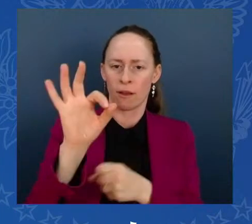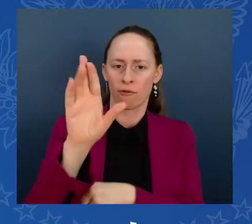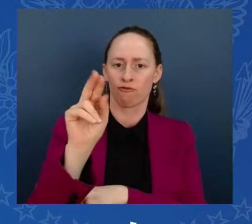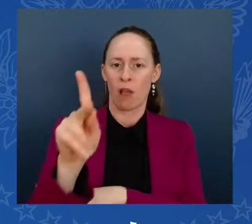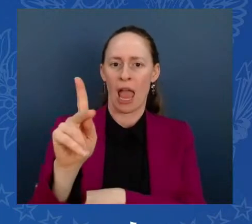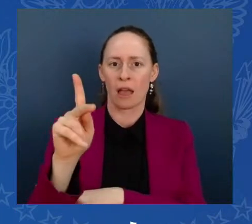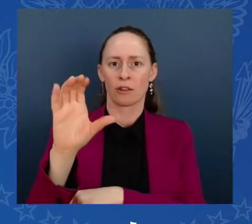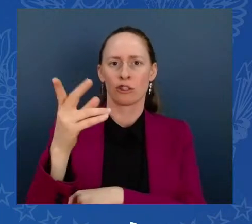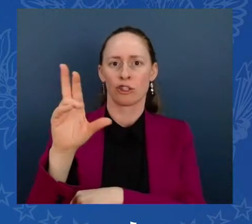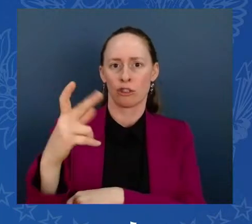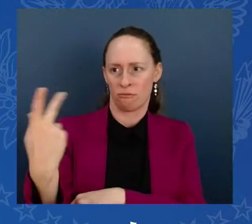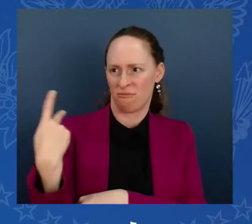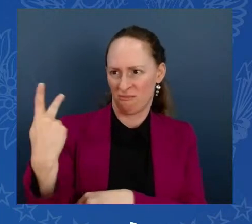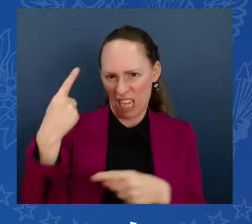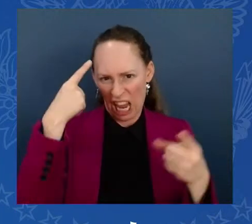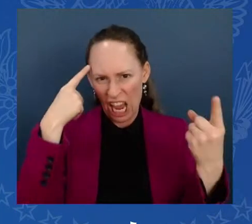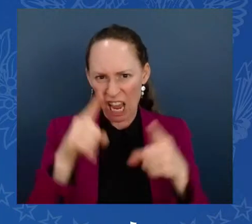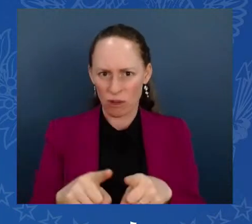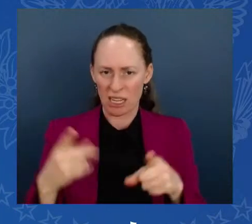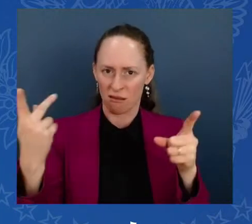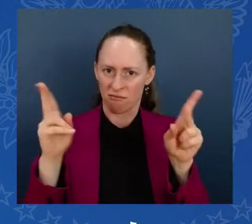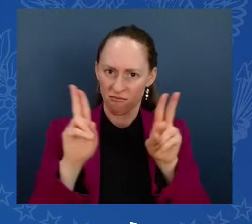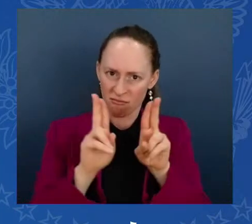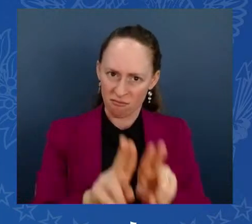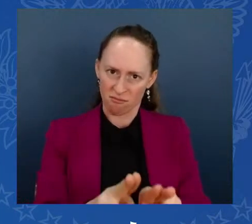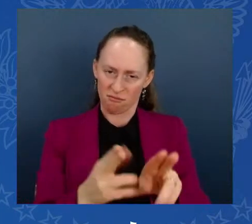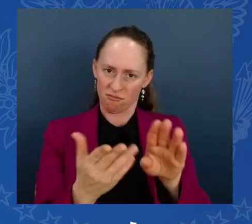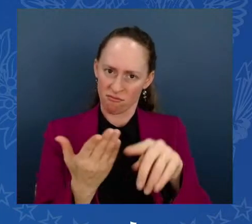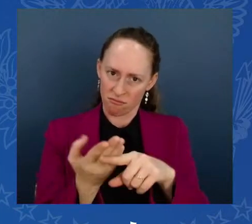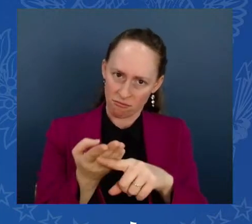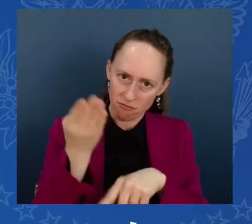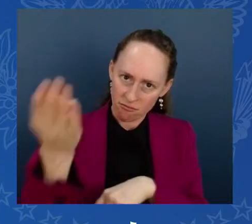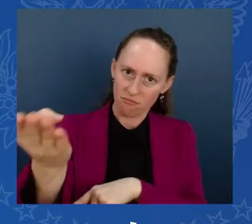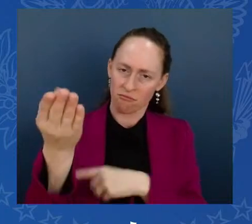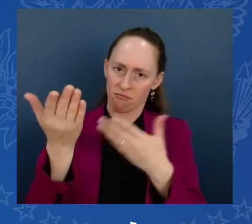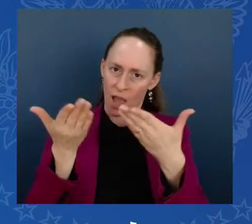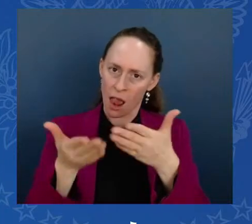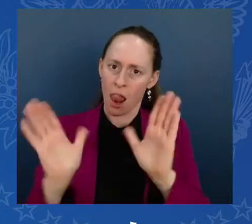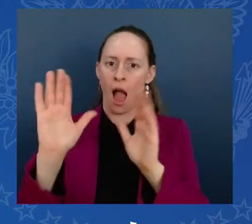let Medicare negotiate the cost of drugs. 1973 this fight has been going on.